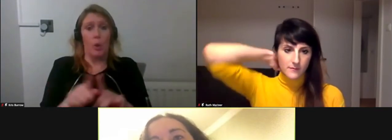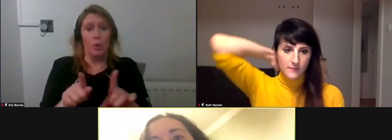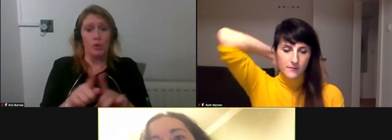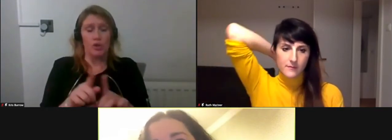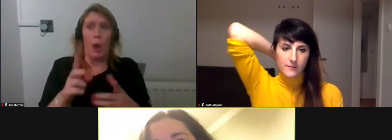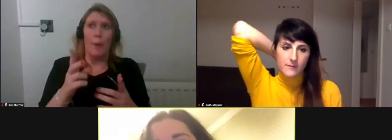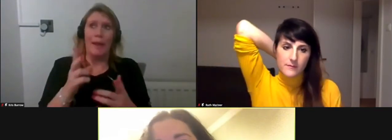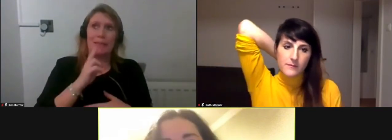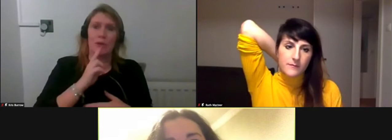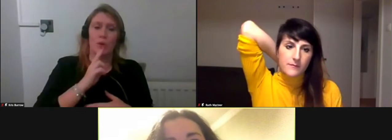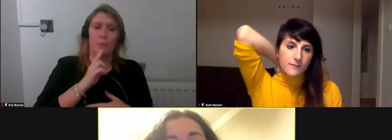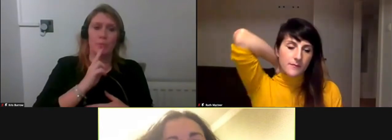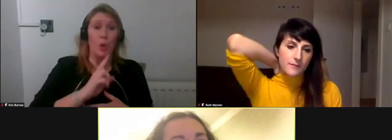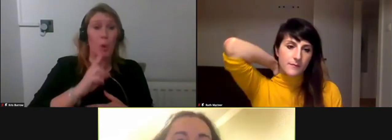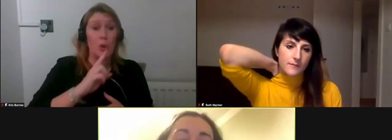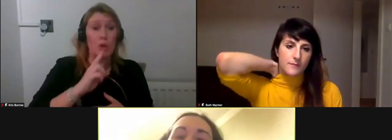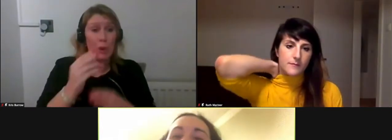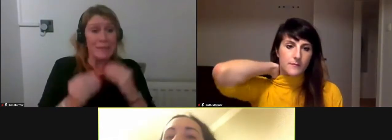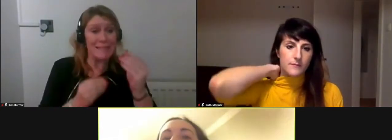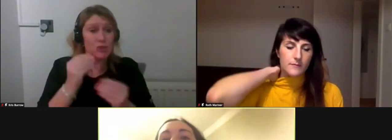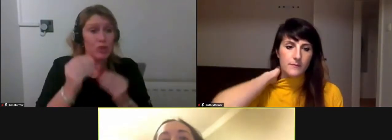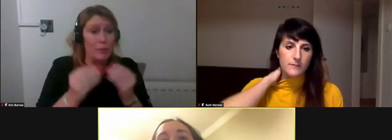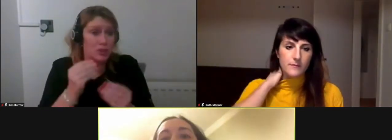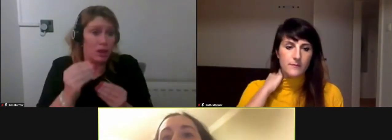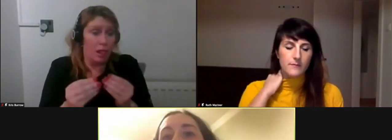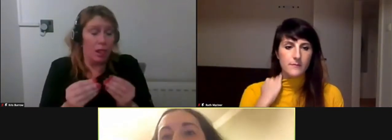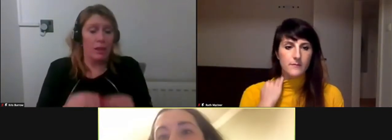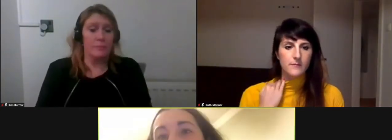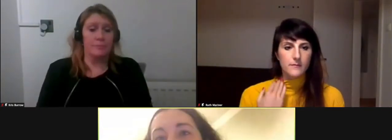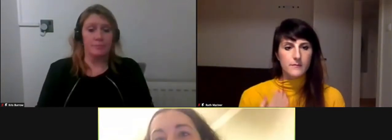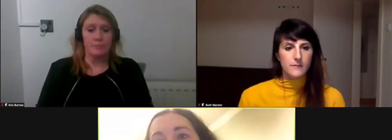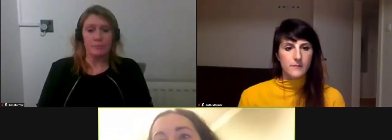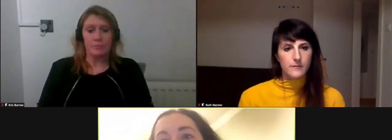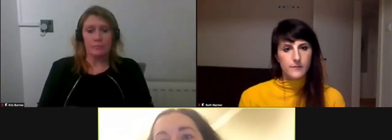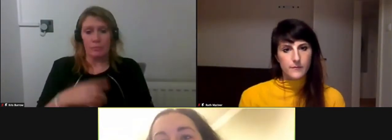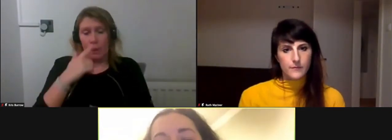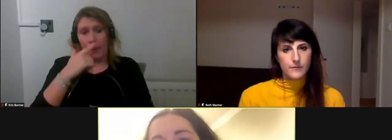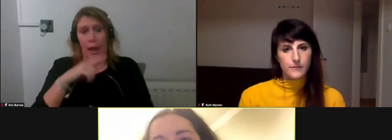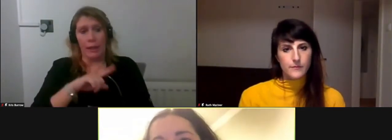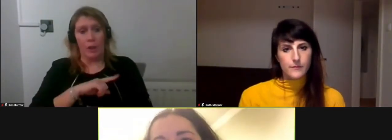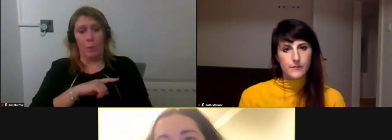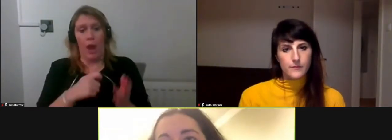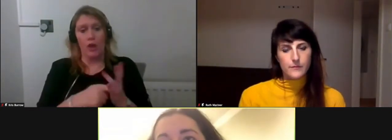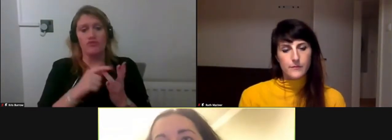capacity, I was fortunate that Ruth, Bethan and Laura and everyone on board